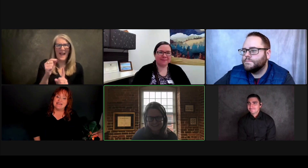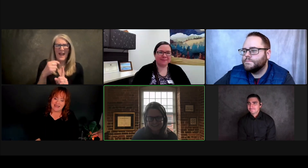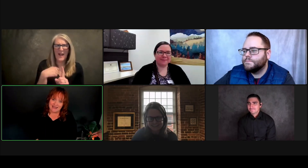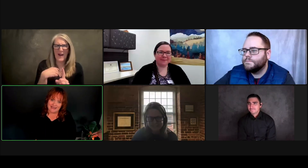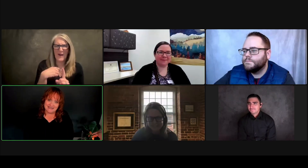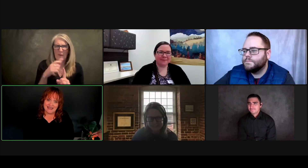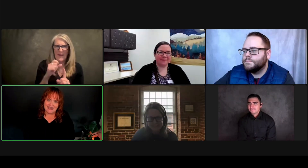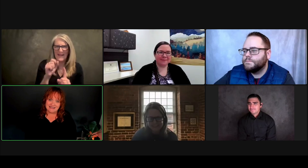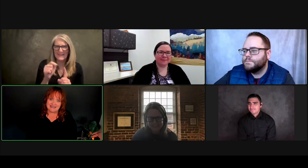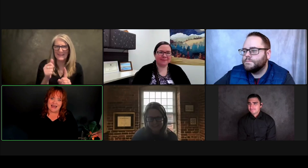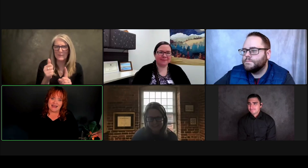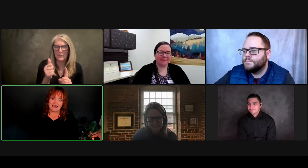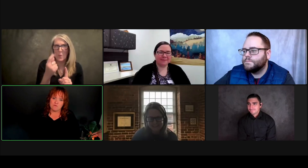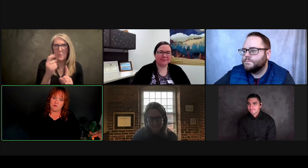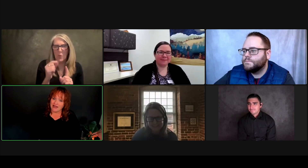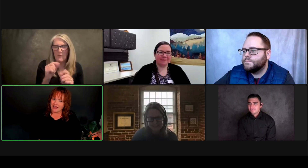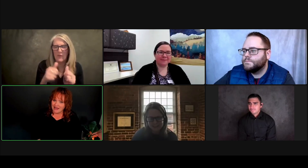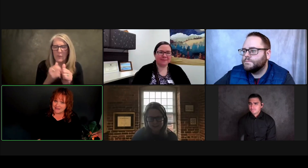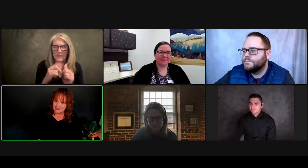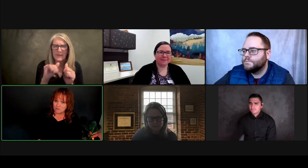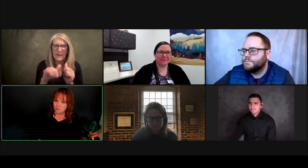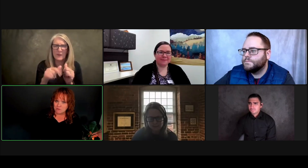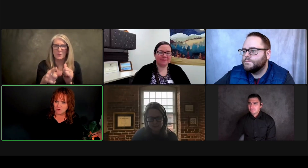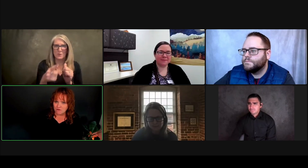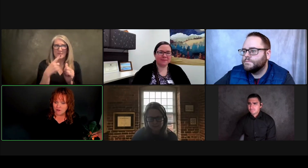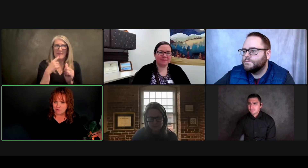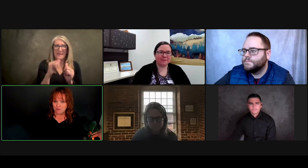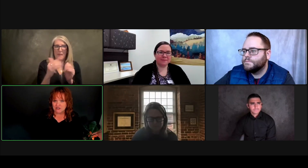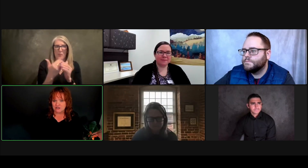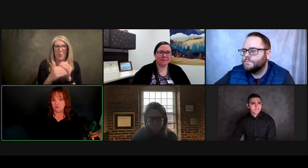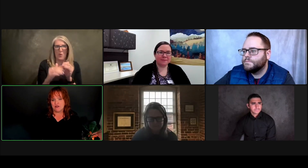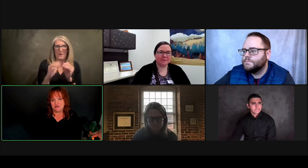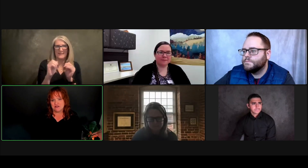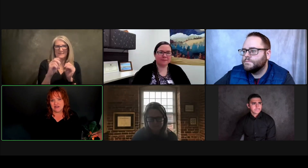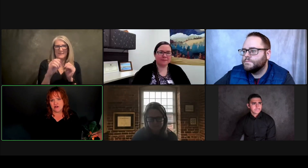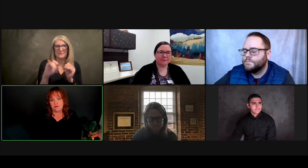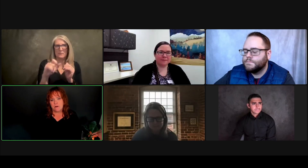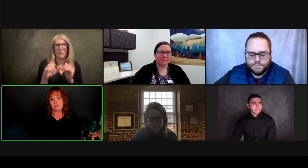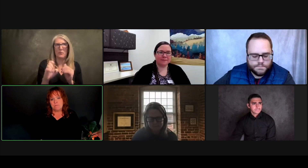Yes, yes. I want to ask one more follow-up question to what you said, Sheryl.